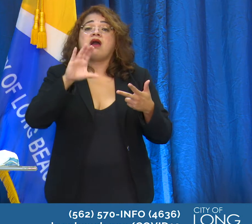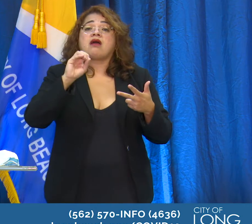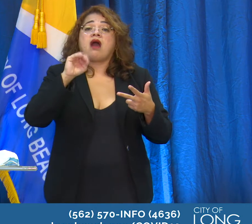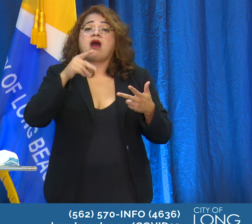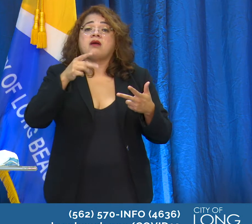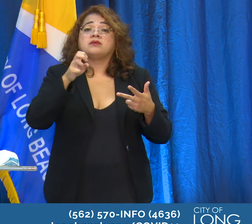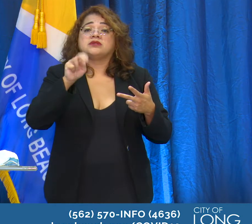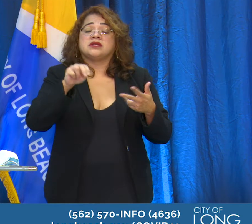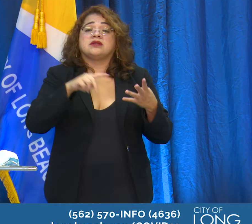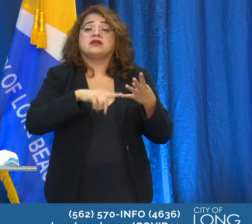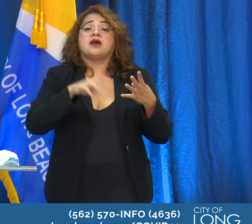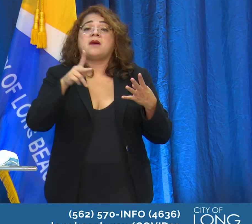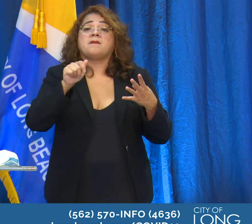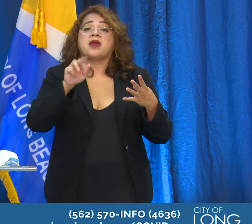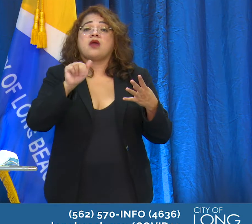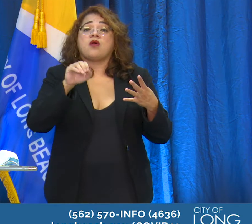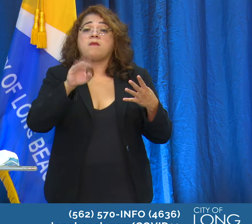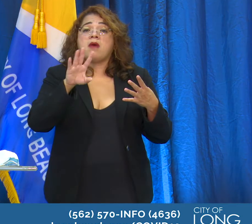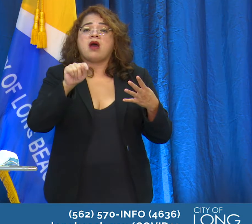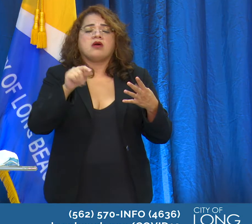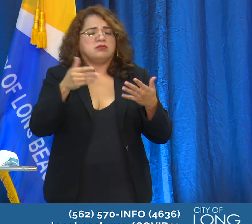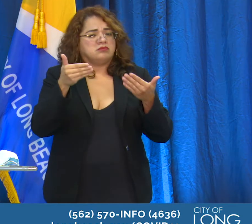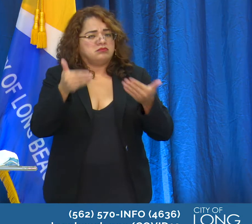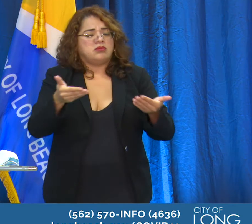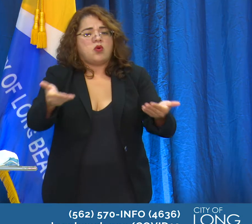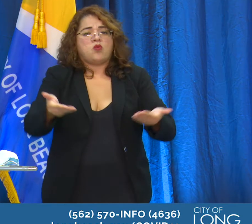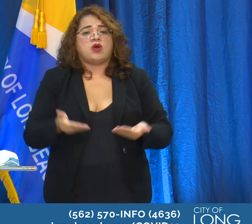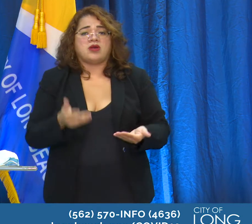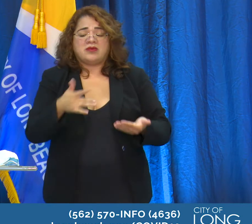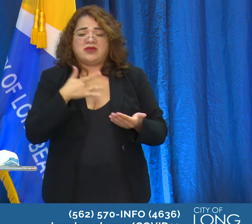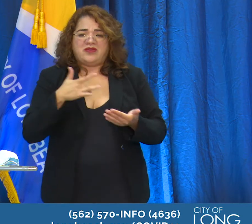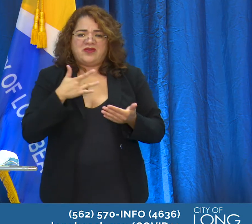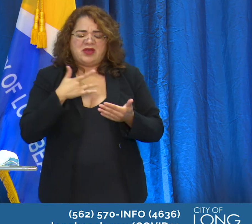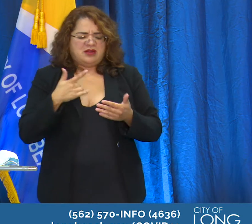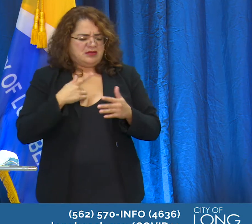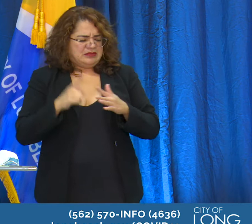If you feel you have COVID-19 symptoms, you can be tested without an appointment